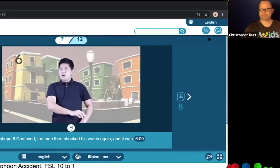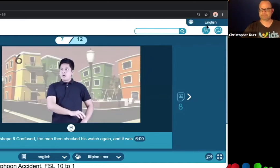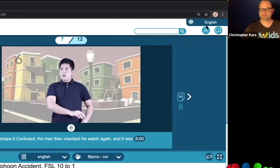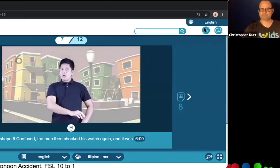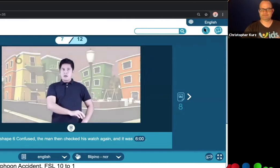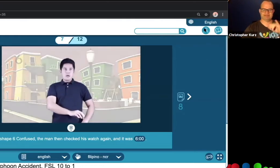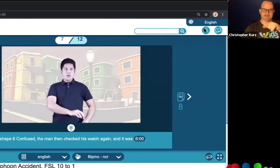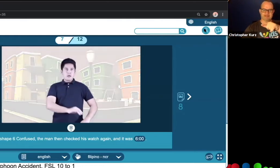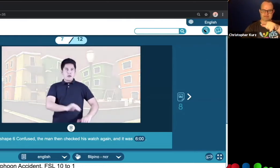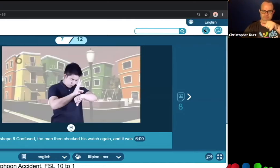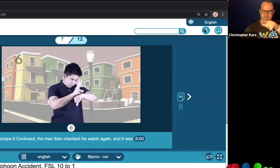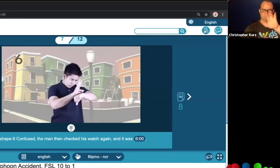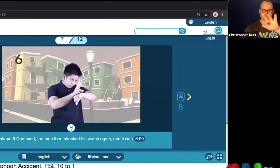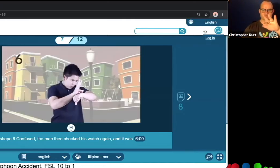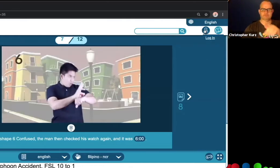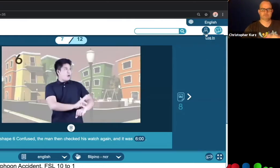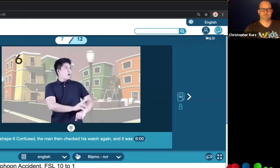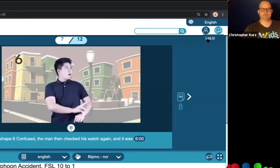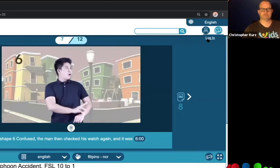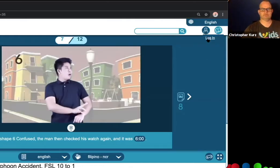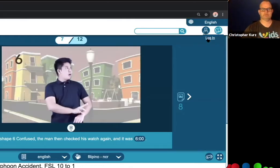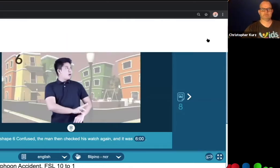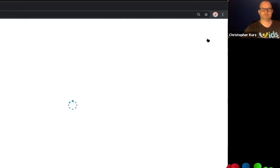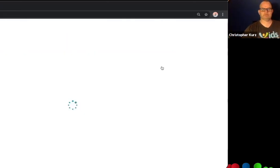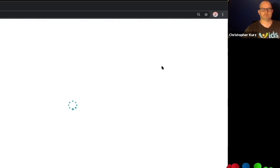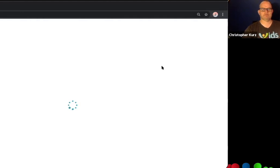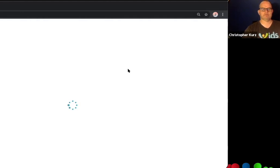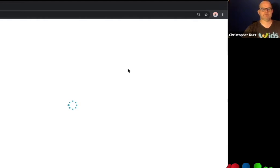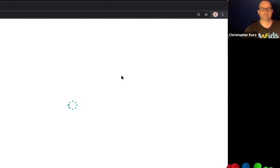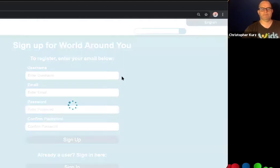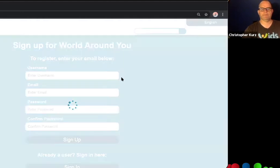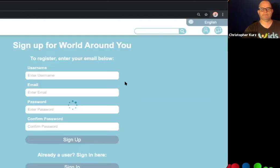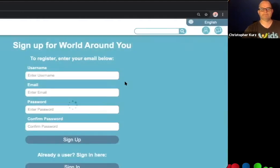So if you click on the icon of the person in the top right corner of the screen,